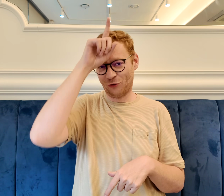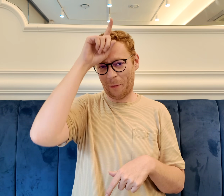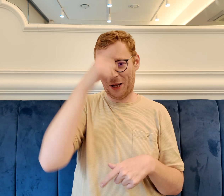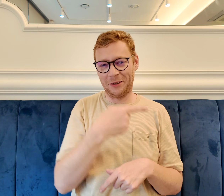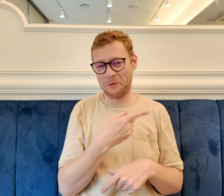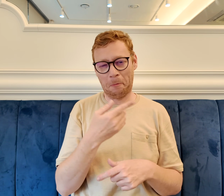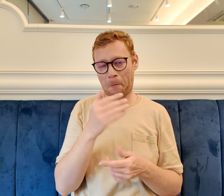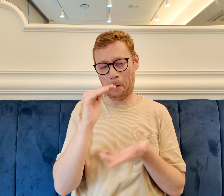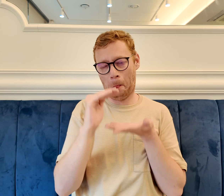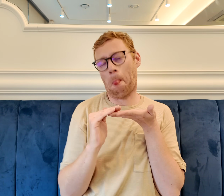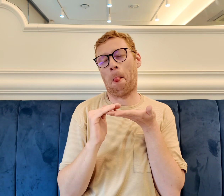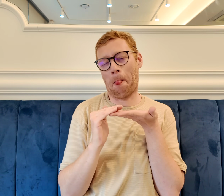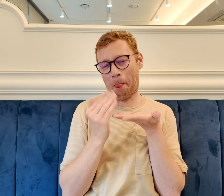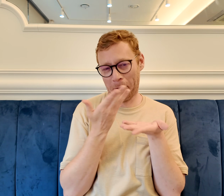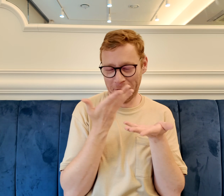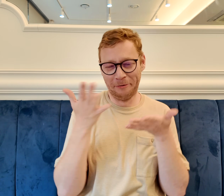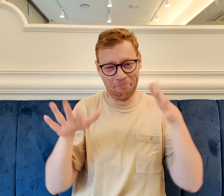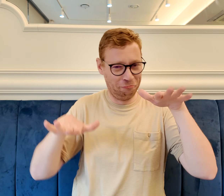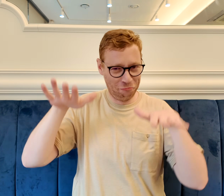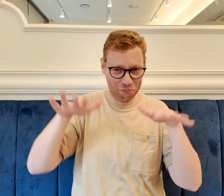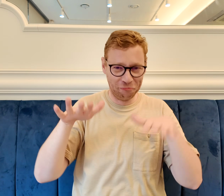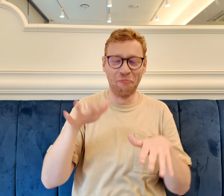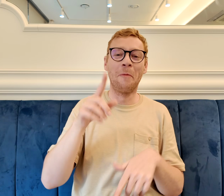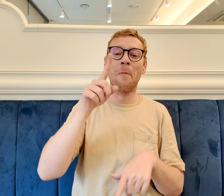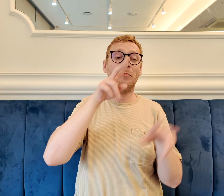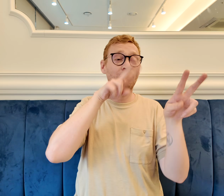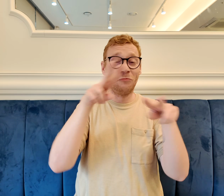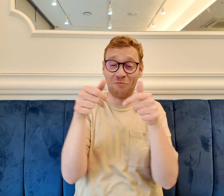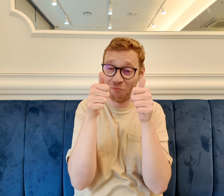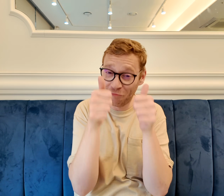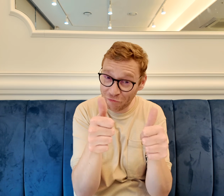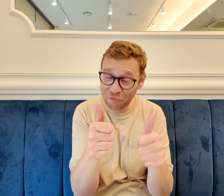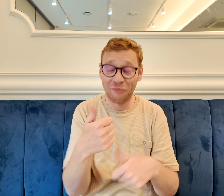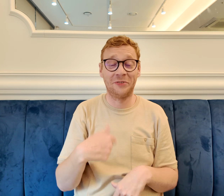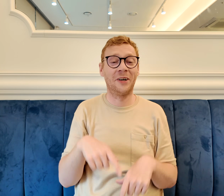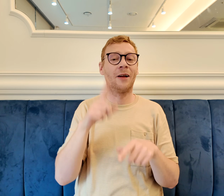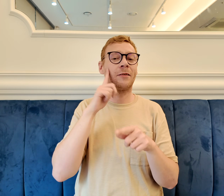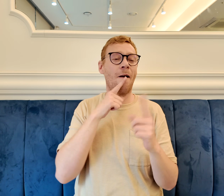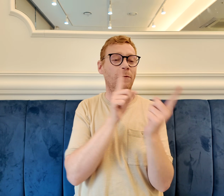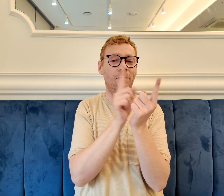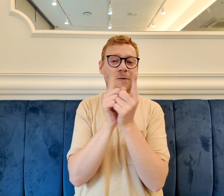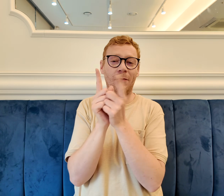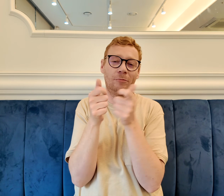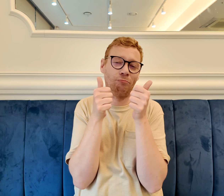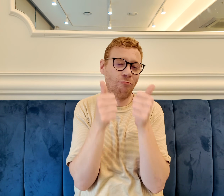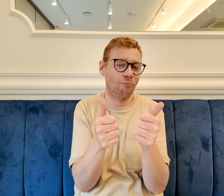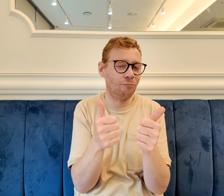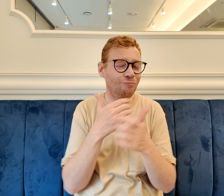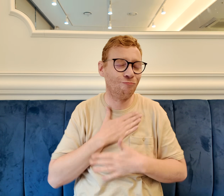I rarely eat spicy food in Germany. Still, it was a wonderful trip. It was great meeting and talking